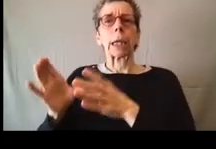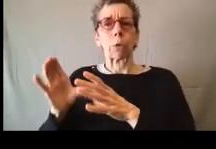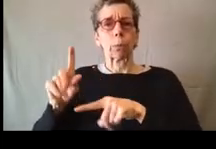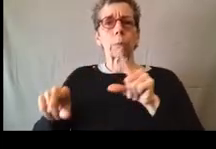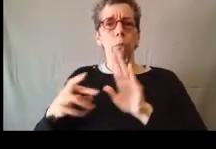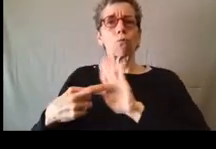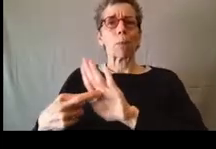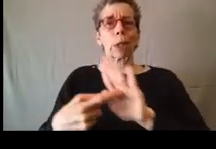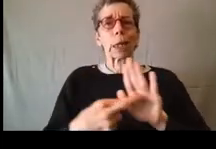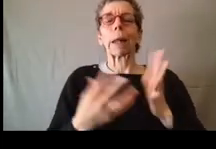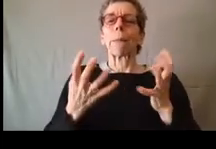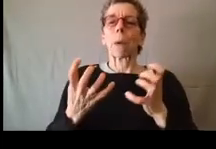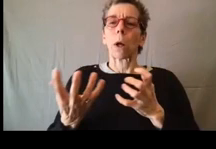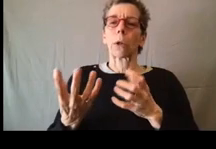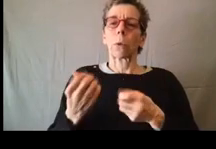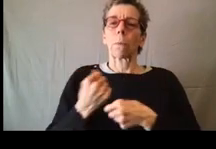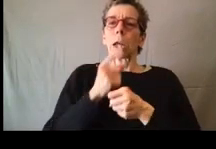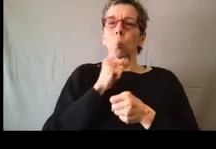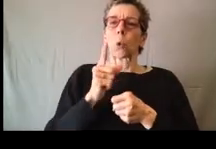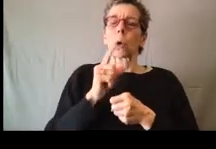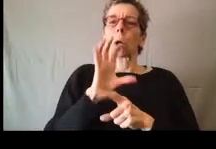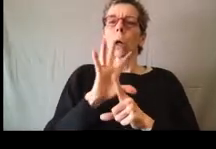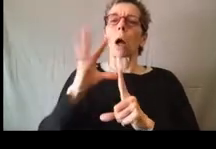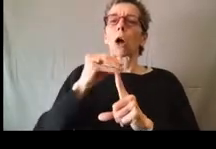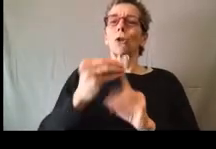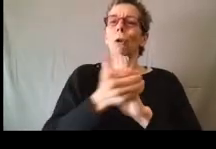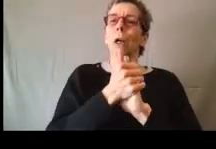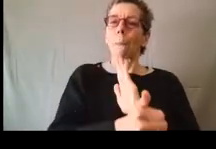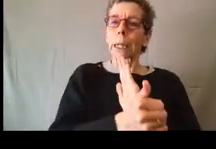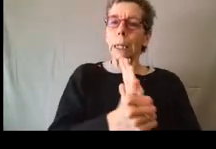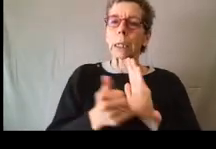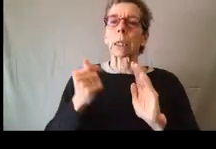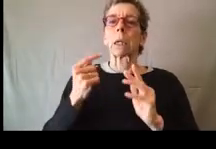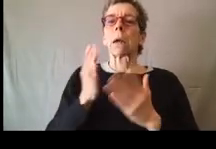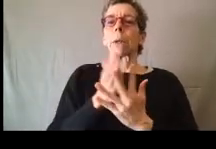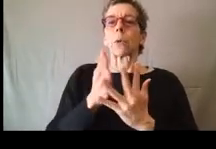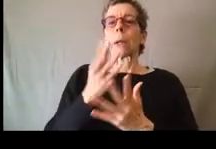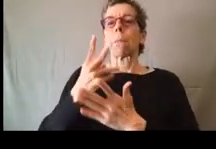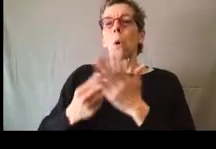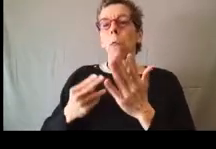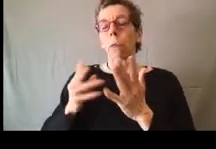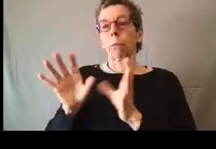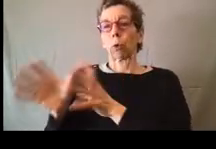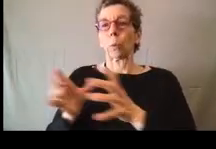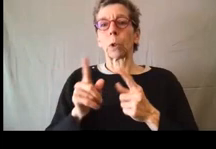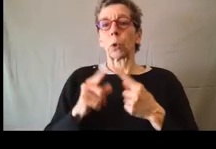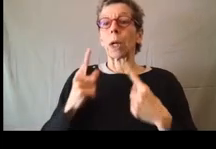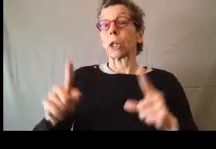cultural competence of both messages and the messengers in order to achieve the desired